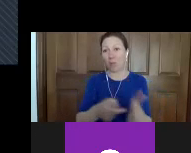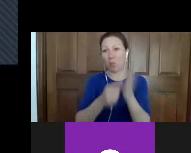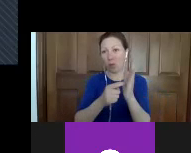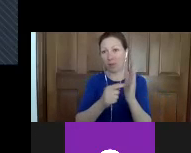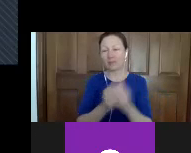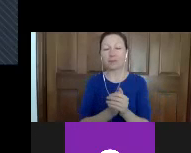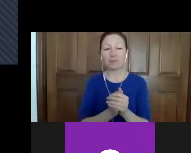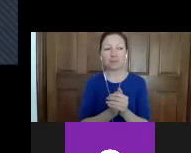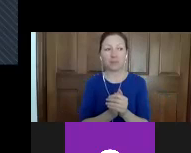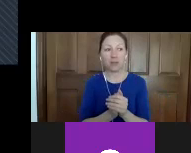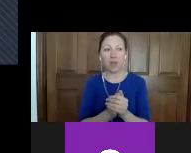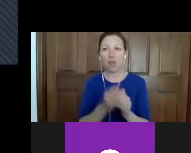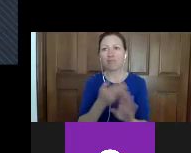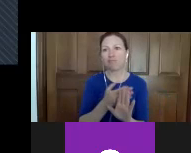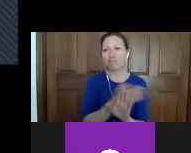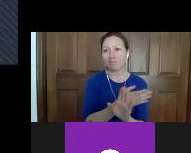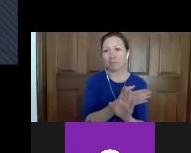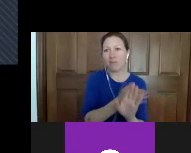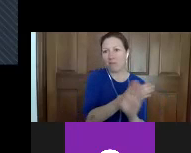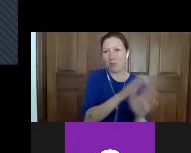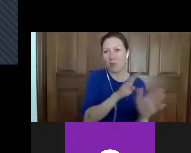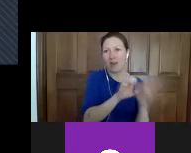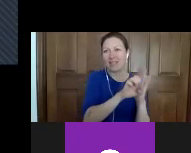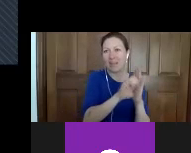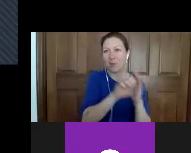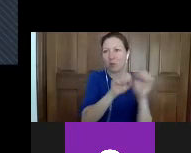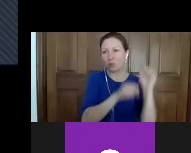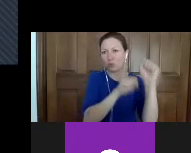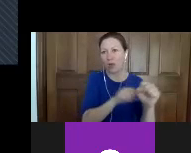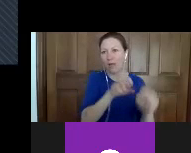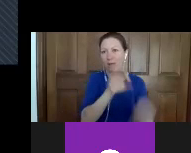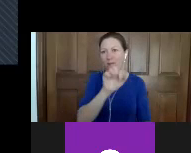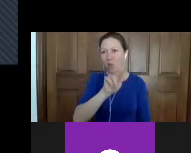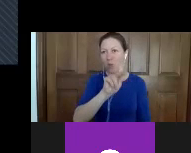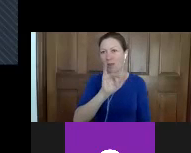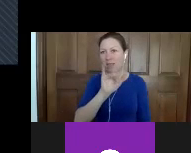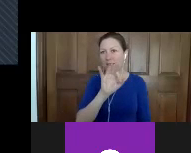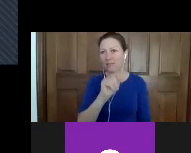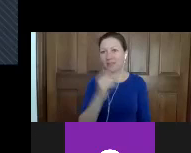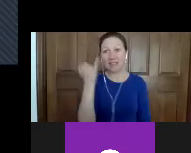forklift. If I can't do that, then I cannot perform that job. So when you're applying